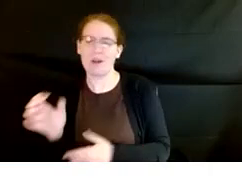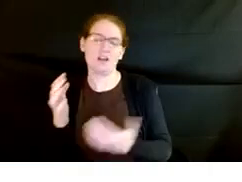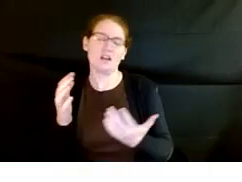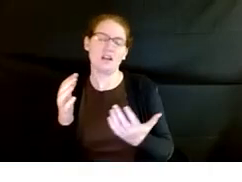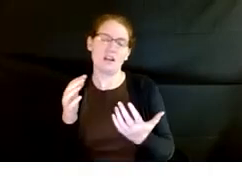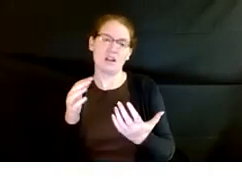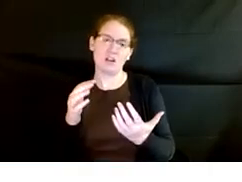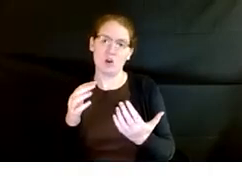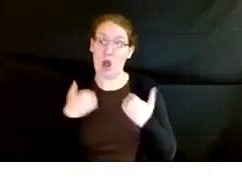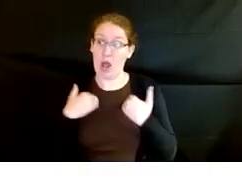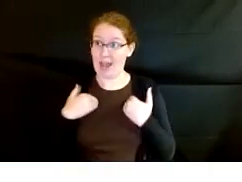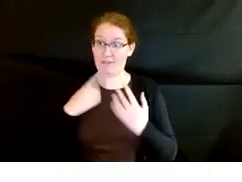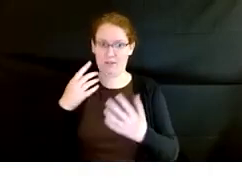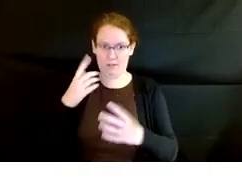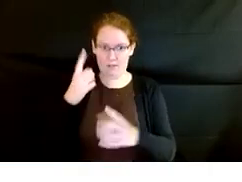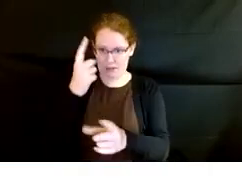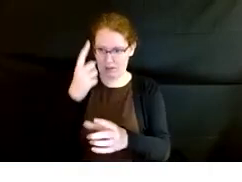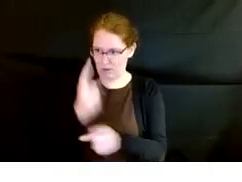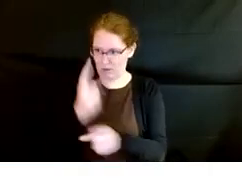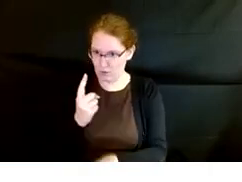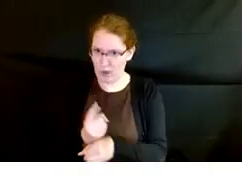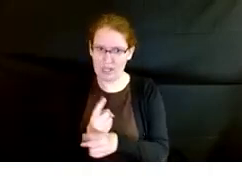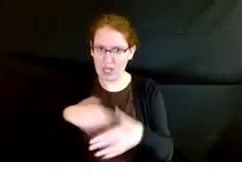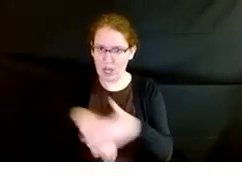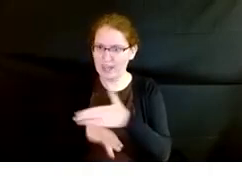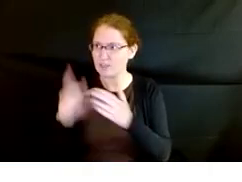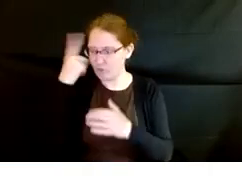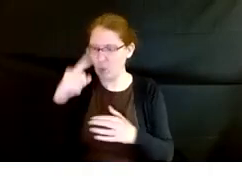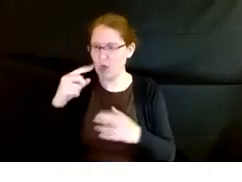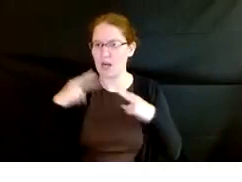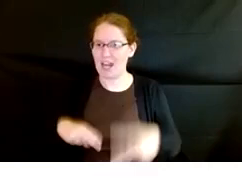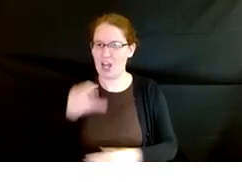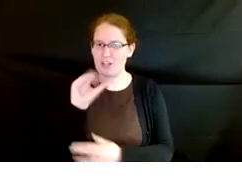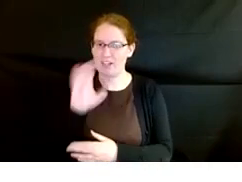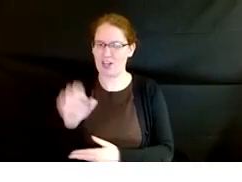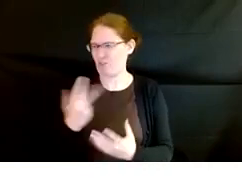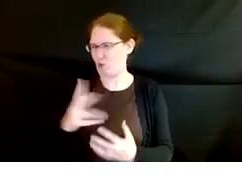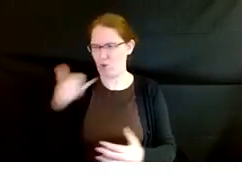they need in a health care setting.. I got a couple calls during this time period from folks who were